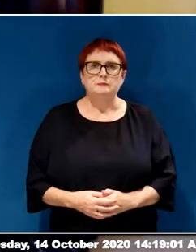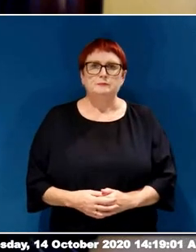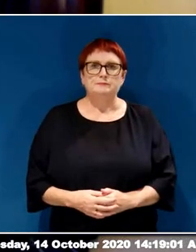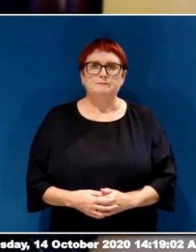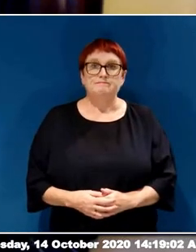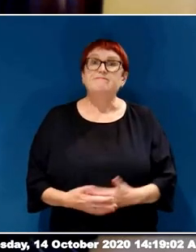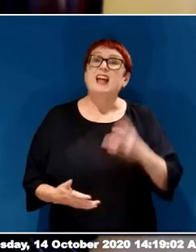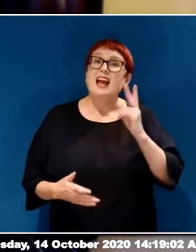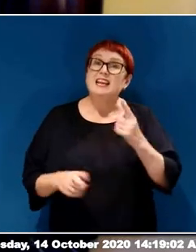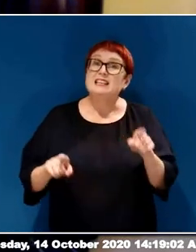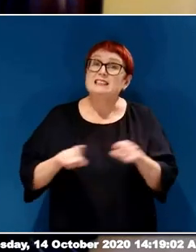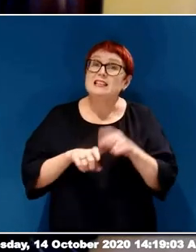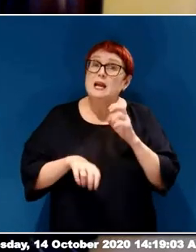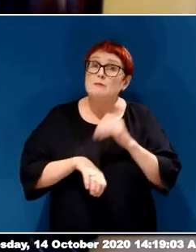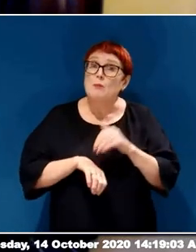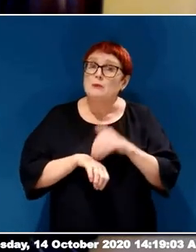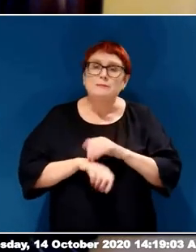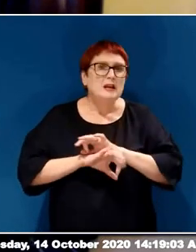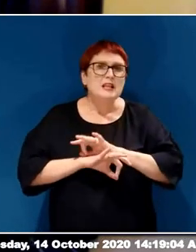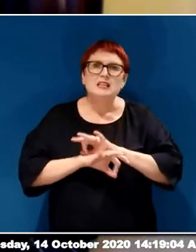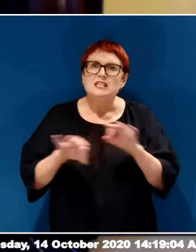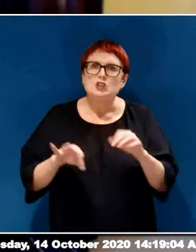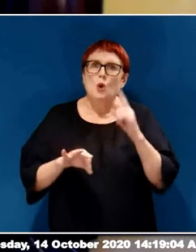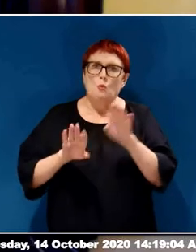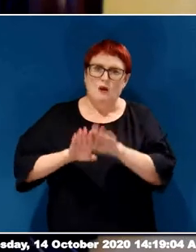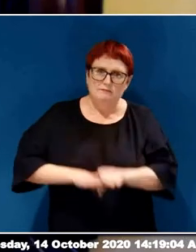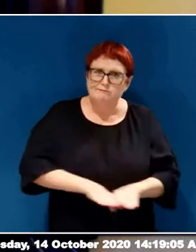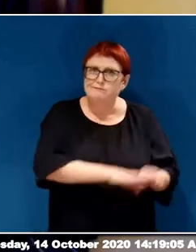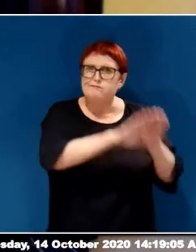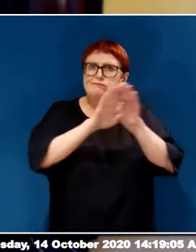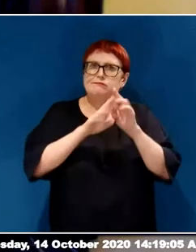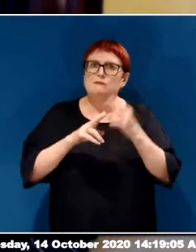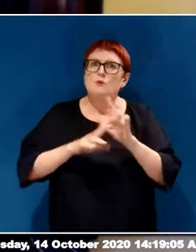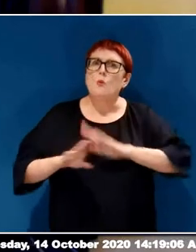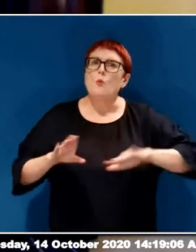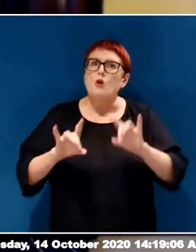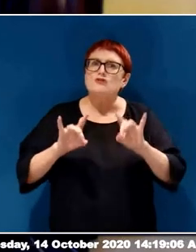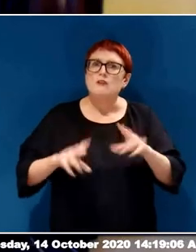In response to a previous review, particularly standards, the Federal